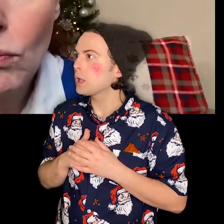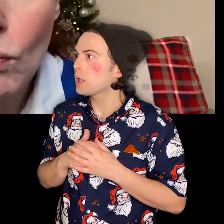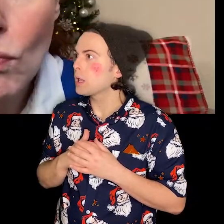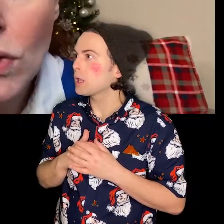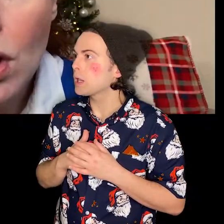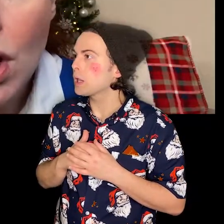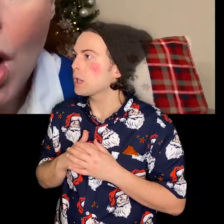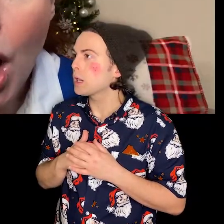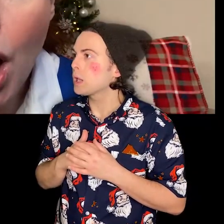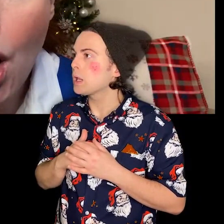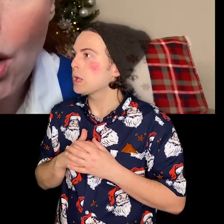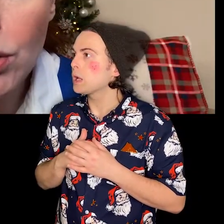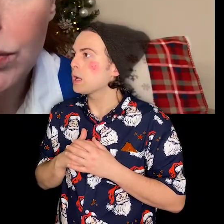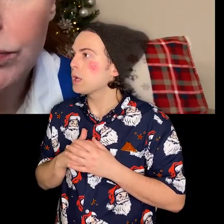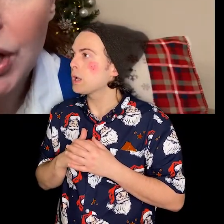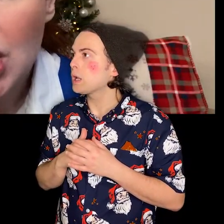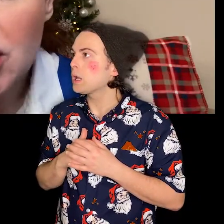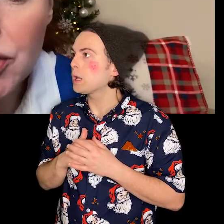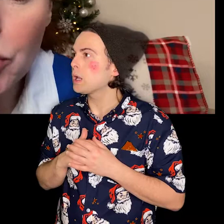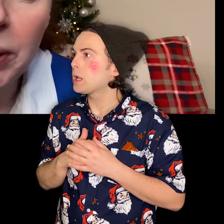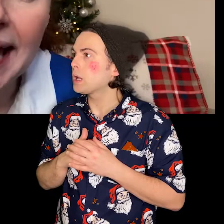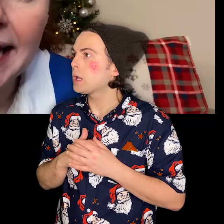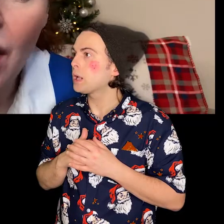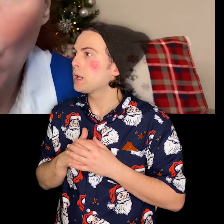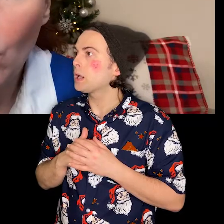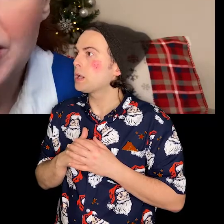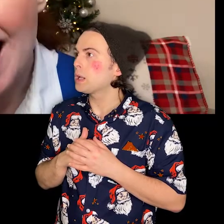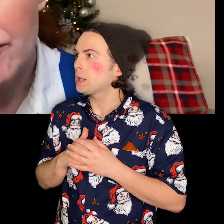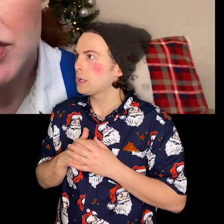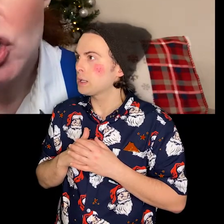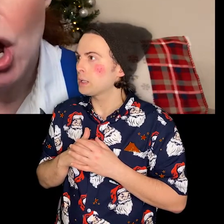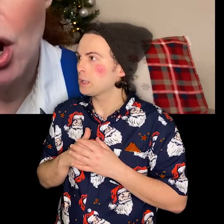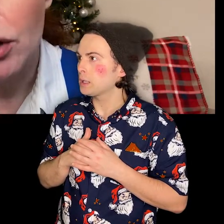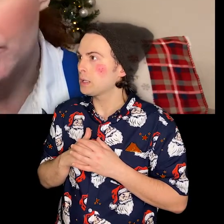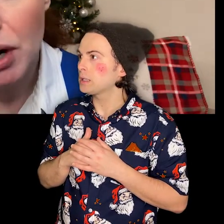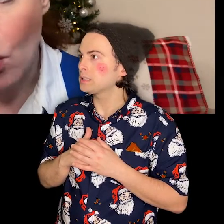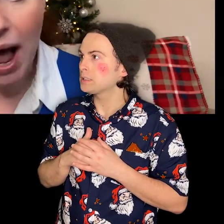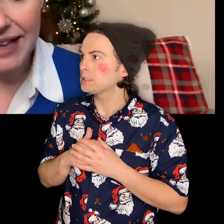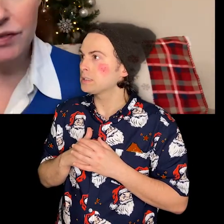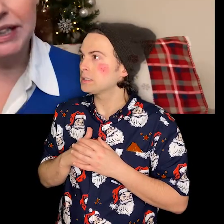Belle – Just your plain old average girl from a quiet village